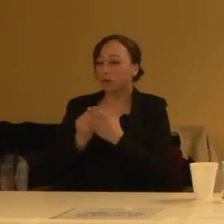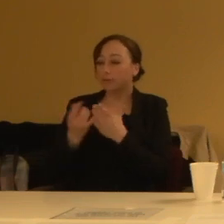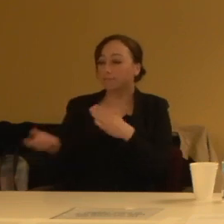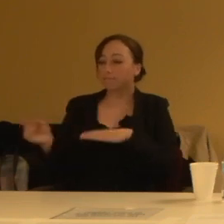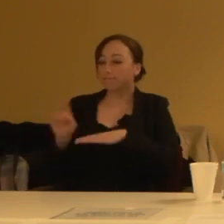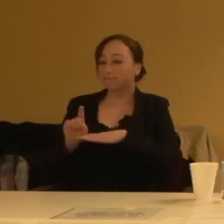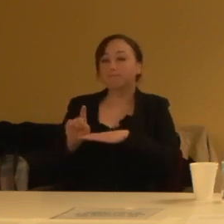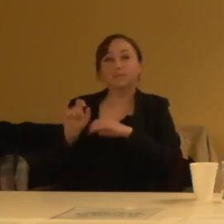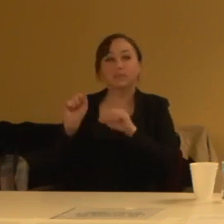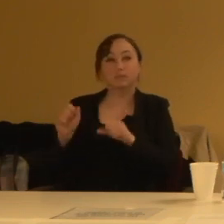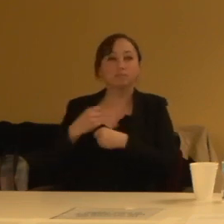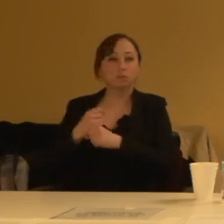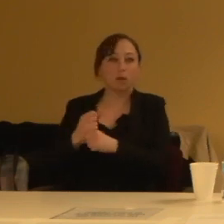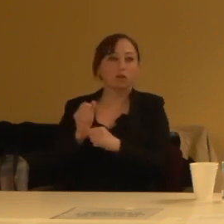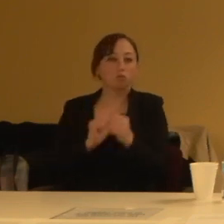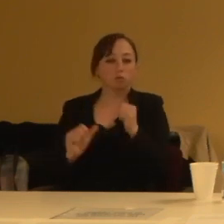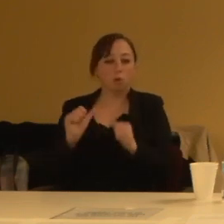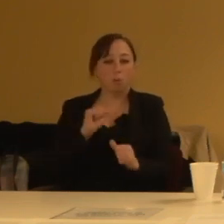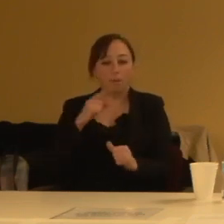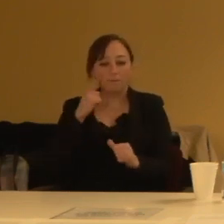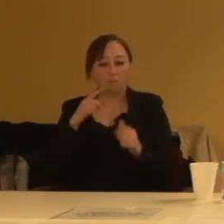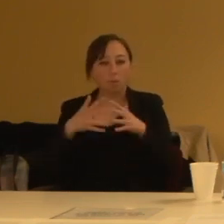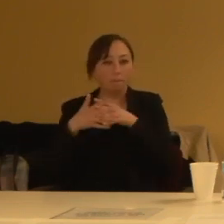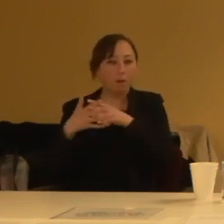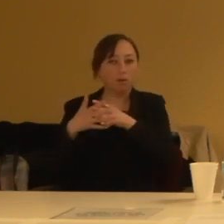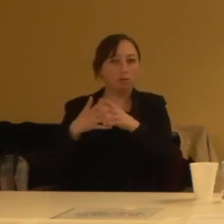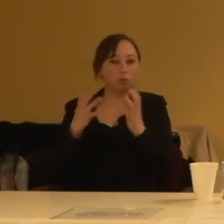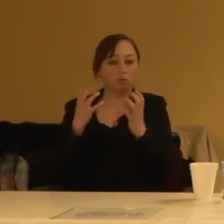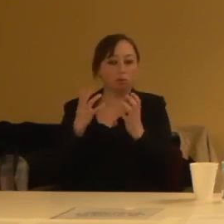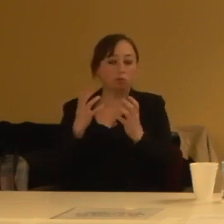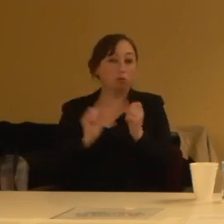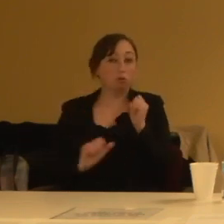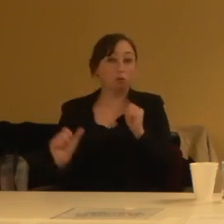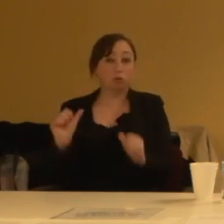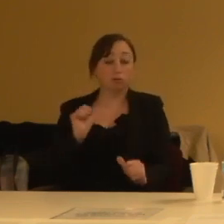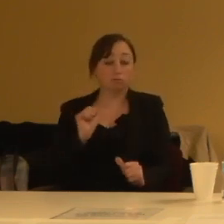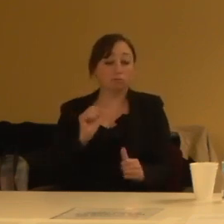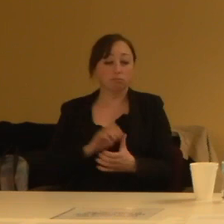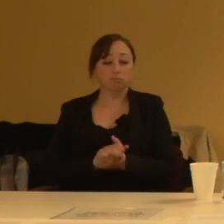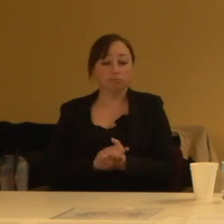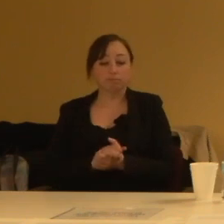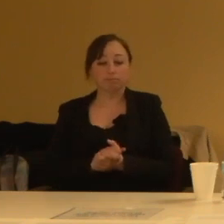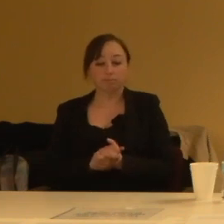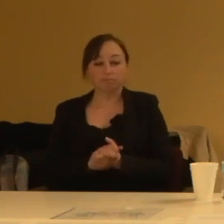institution where it can be seen by different, you know, by anyone who comes. And then on top of that we also,